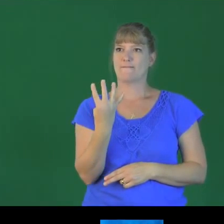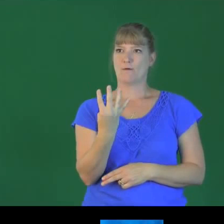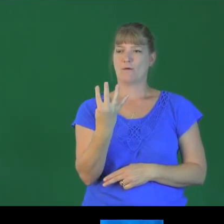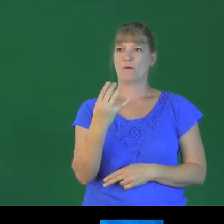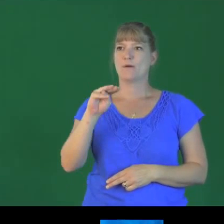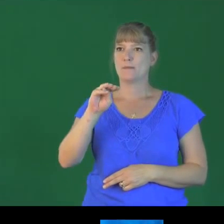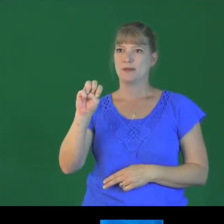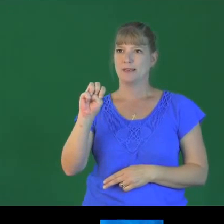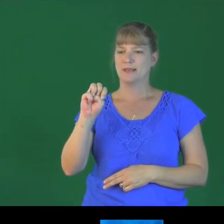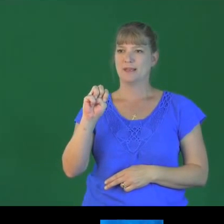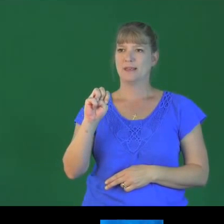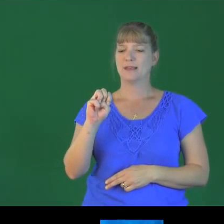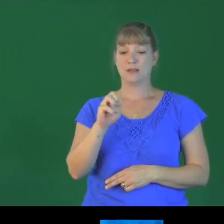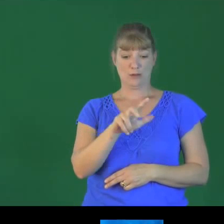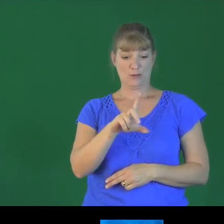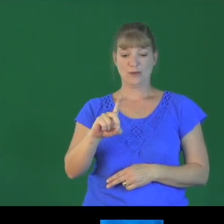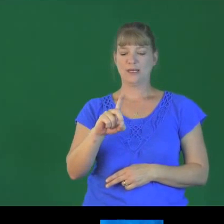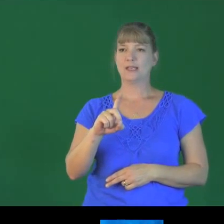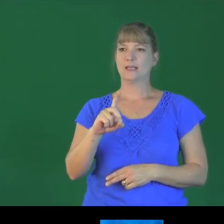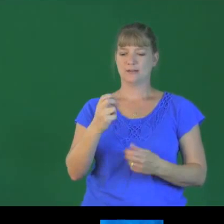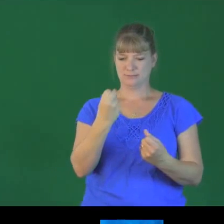instruction in 3d.